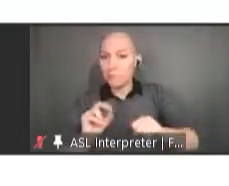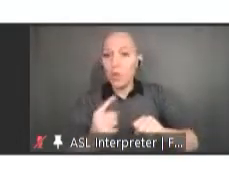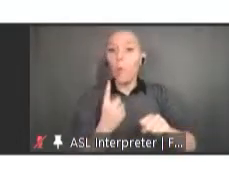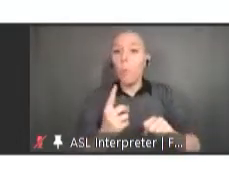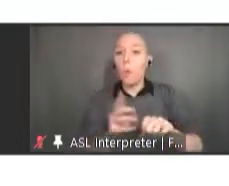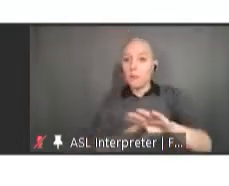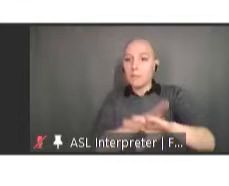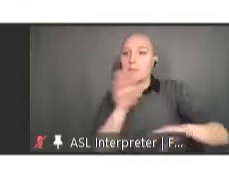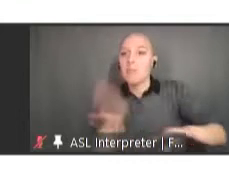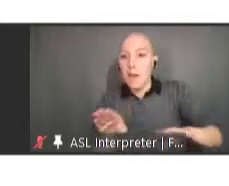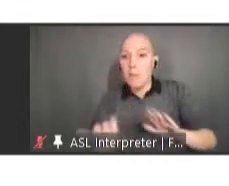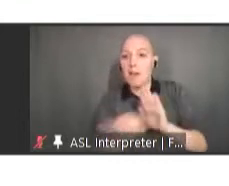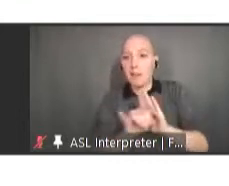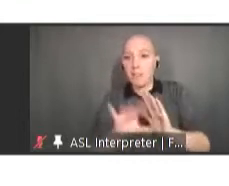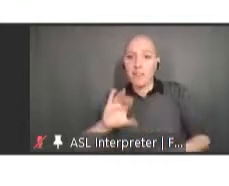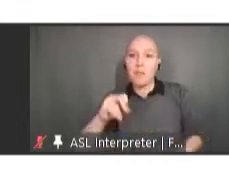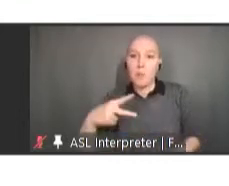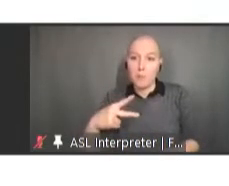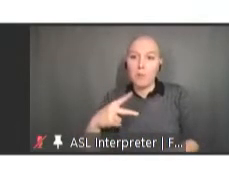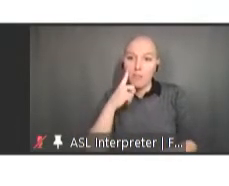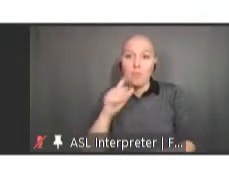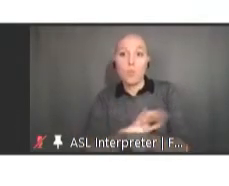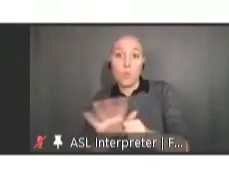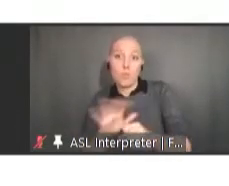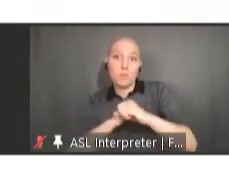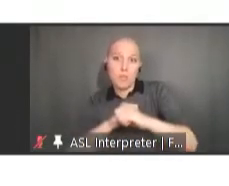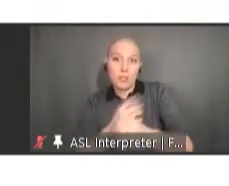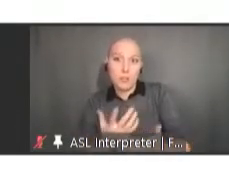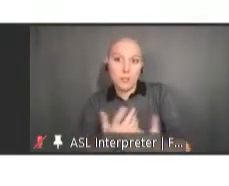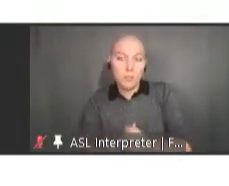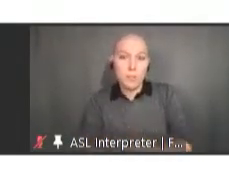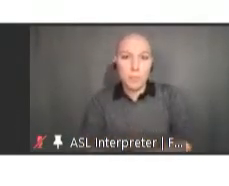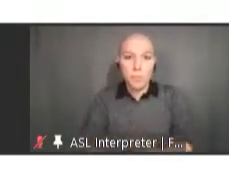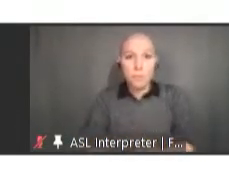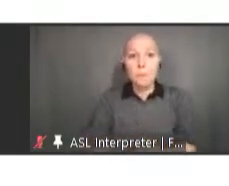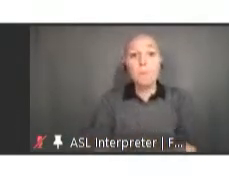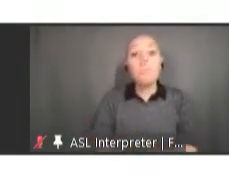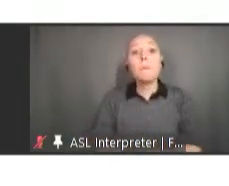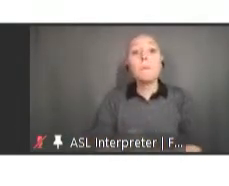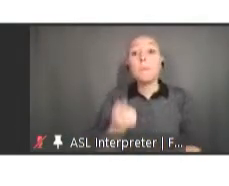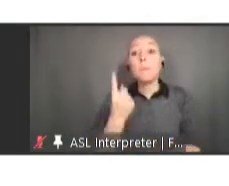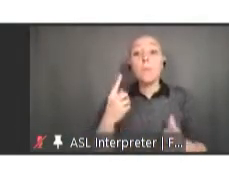Next slide. The community needs to come to a consensus on what is the minimum threshold